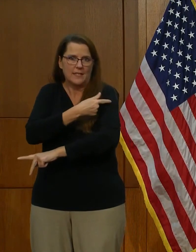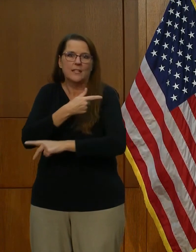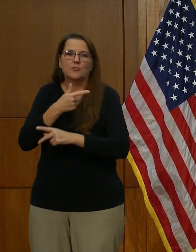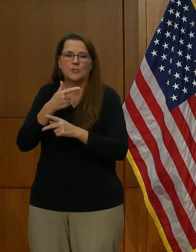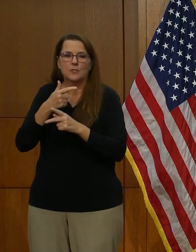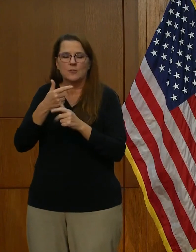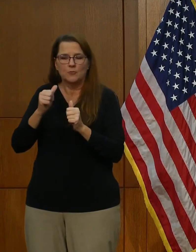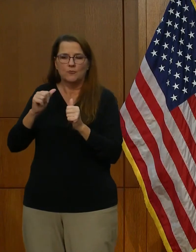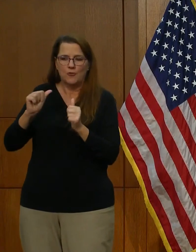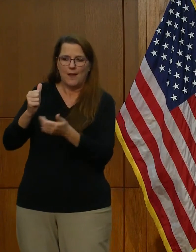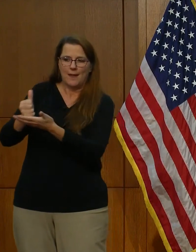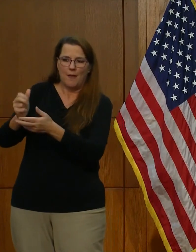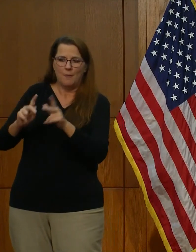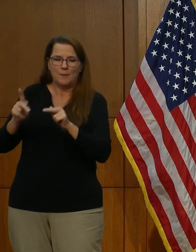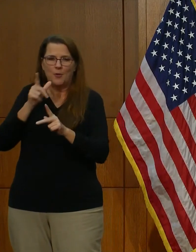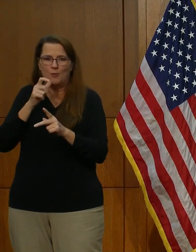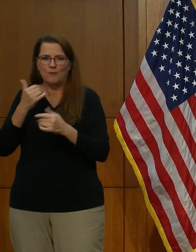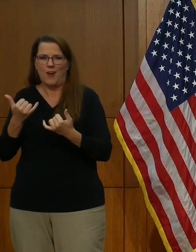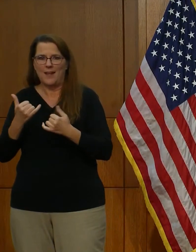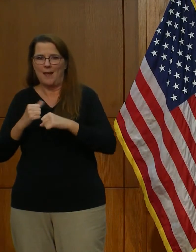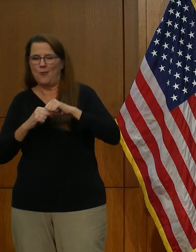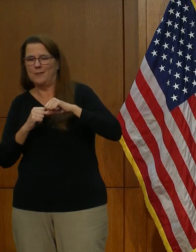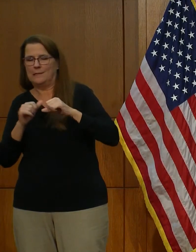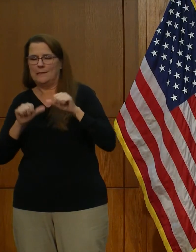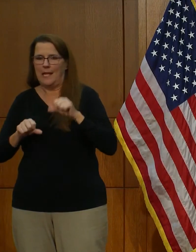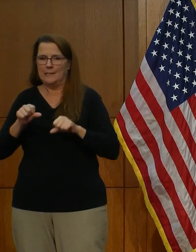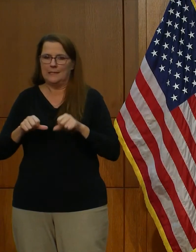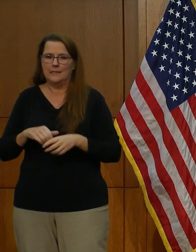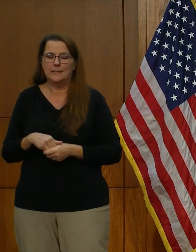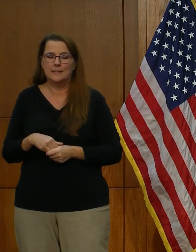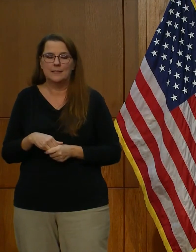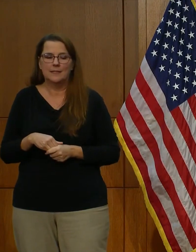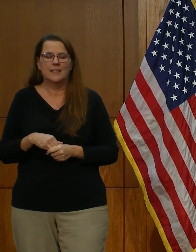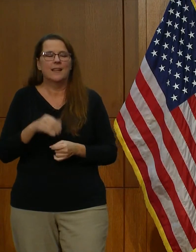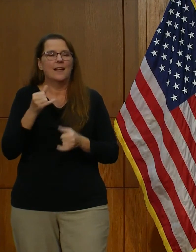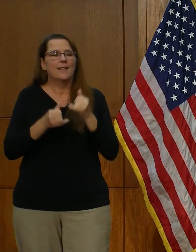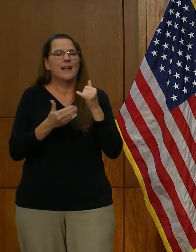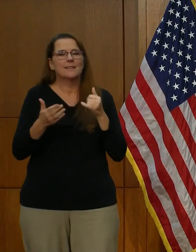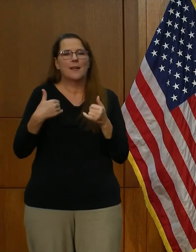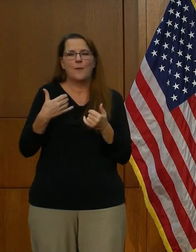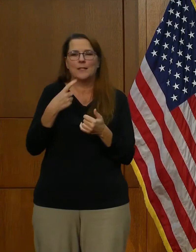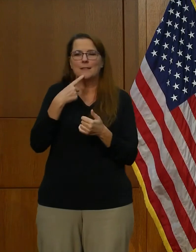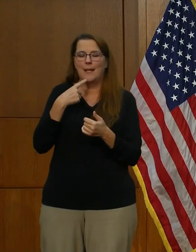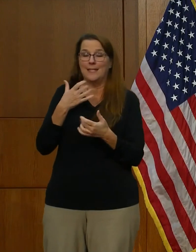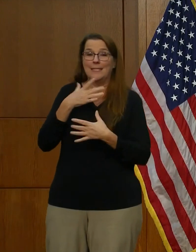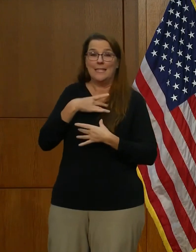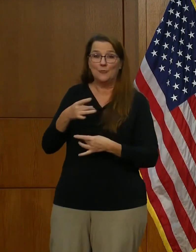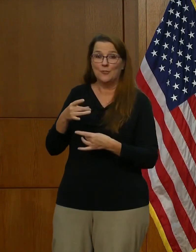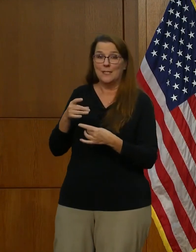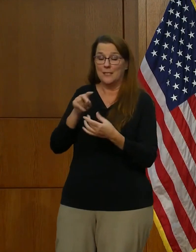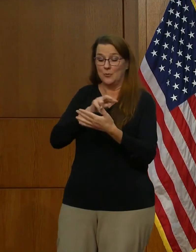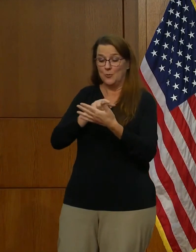PROVIDE OPPORTUNITIES FOR VACCINATION. THIO ADDRESS SOME OF THAT HESITANCY THAT MIGHT EXIST. THE LAST THING I'LL SAY